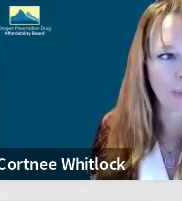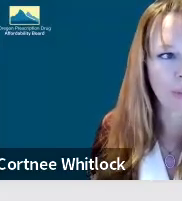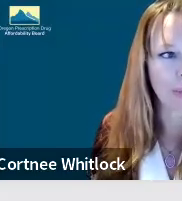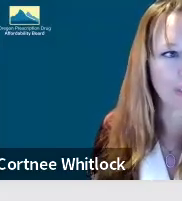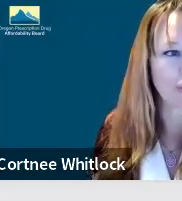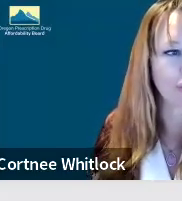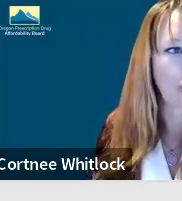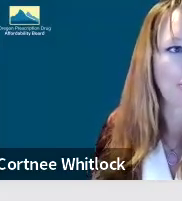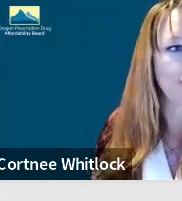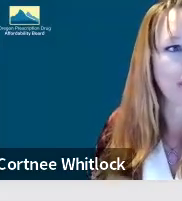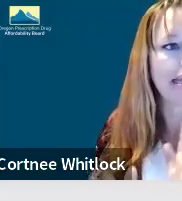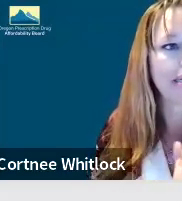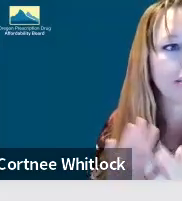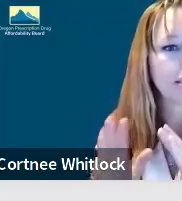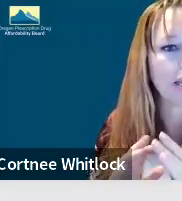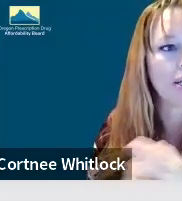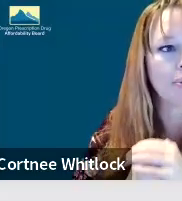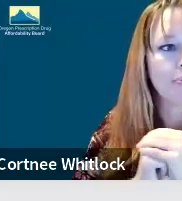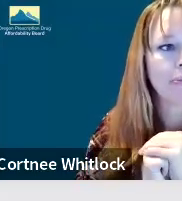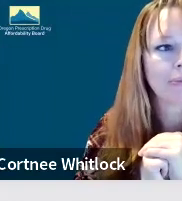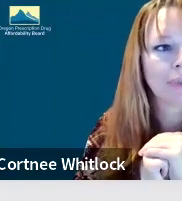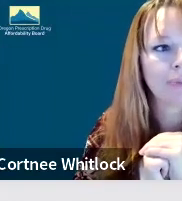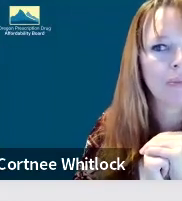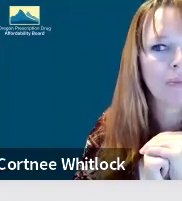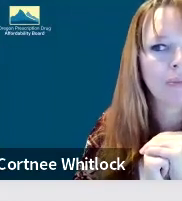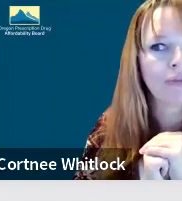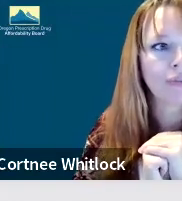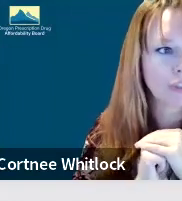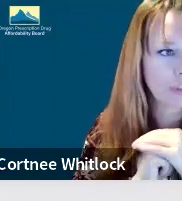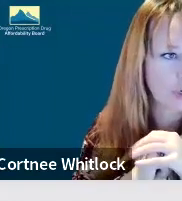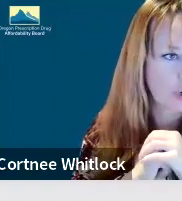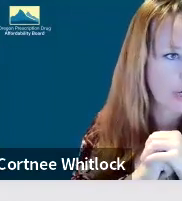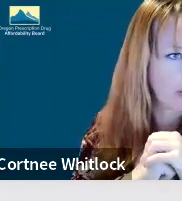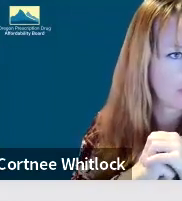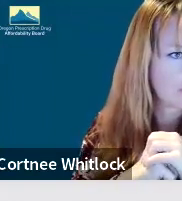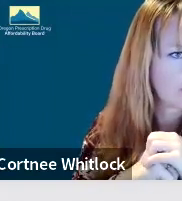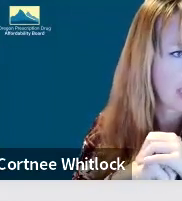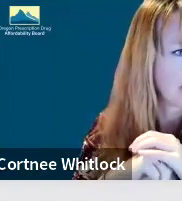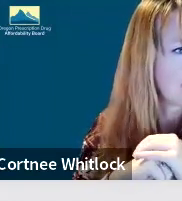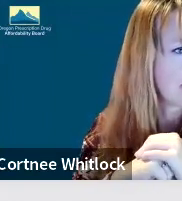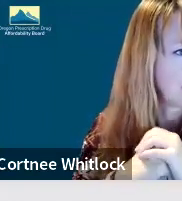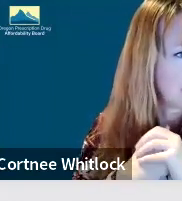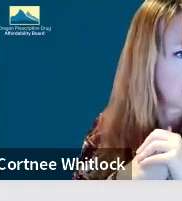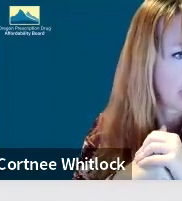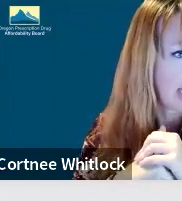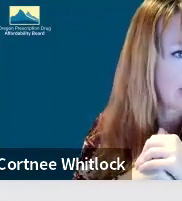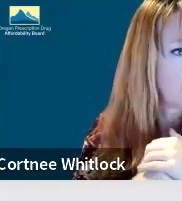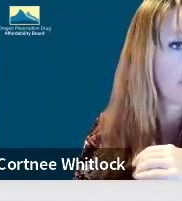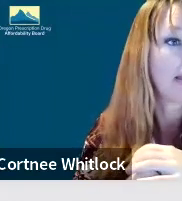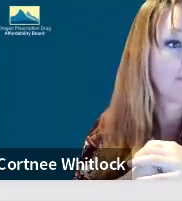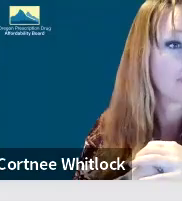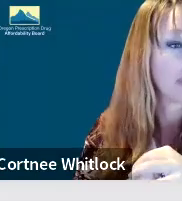can probably do it. Just know that um the first ground packet might be a little shy with that